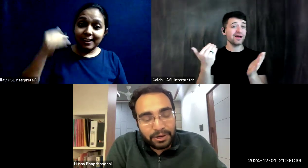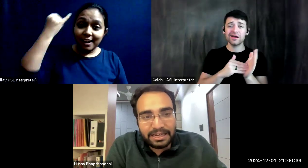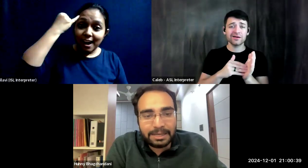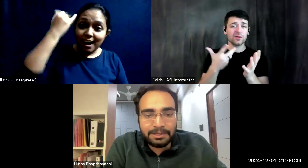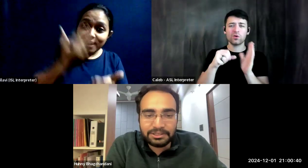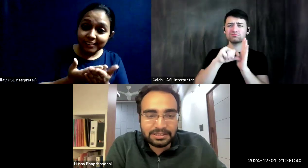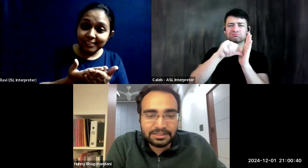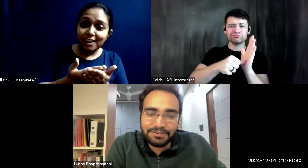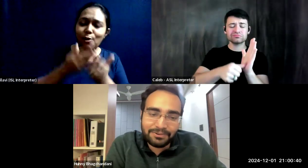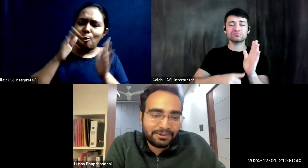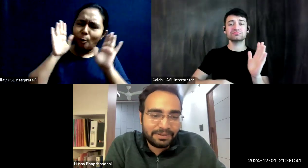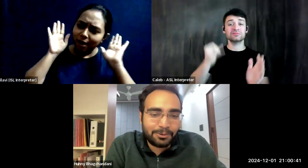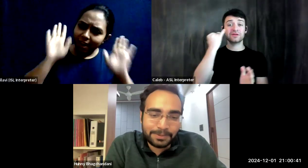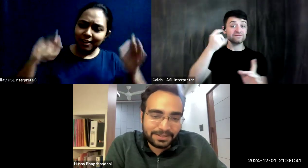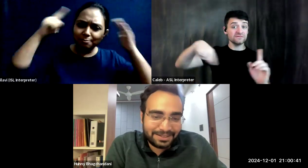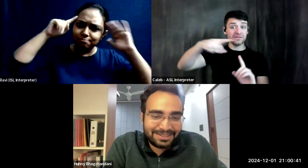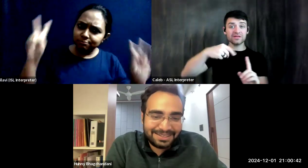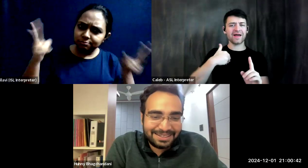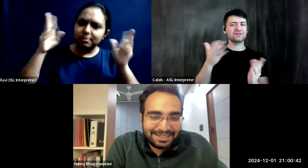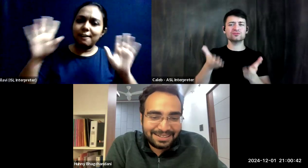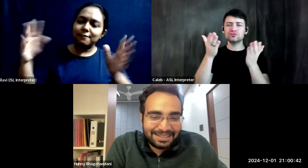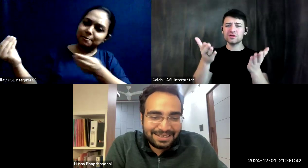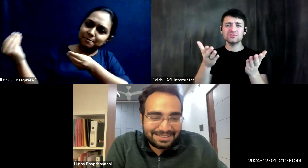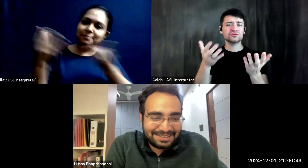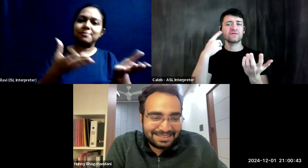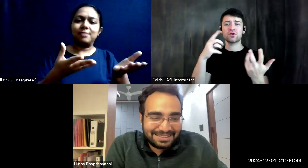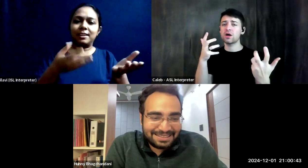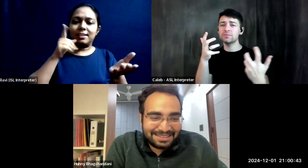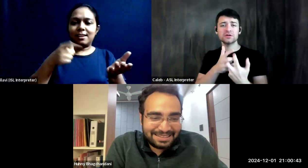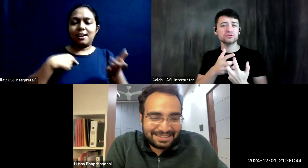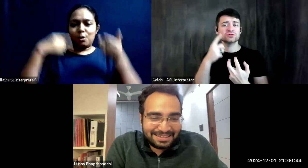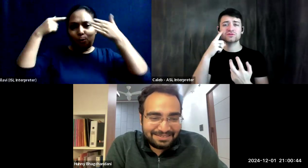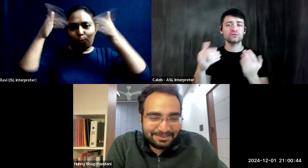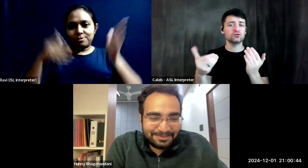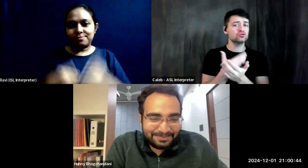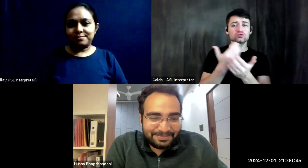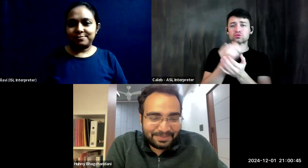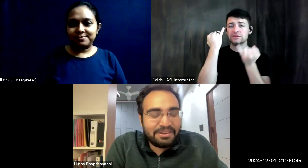or any recommendations, we are open.